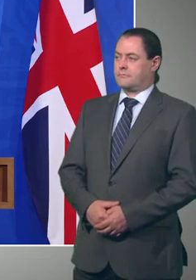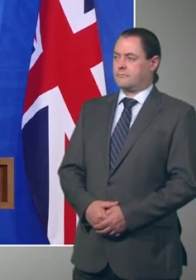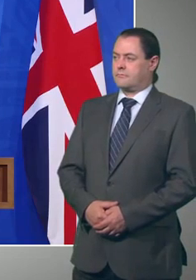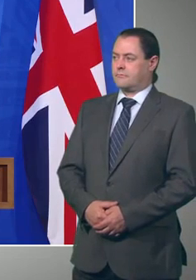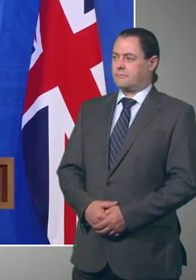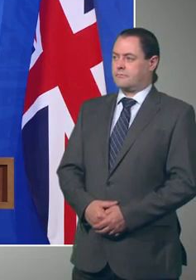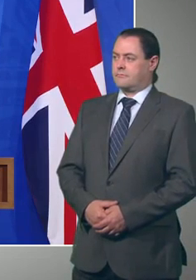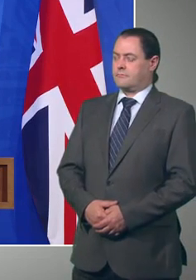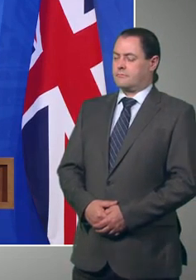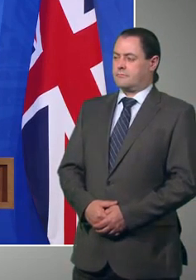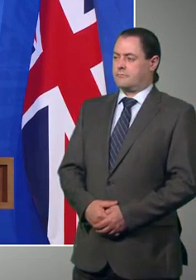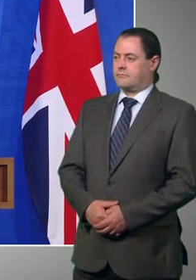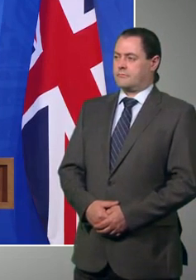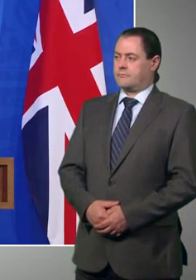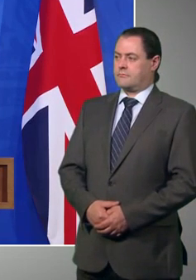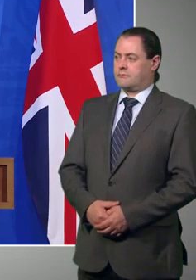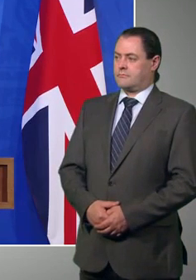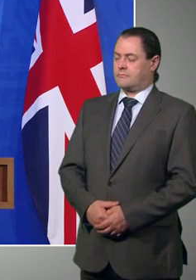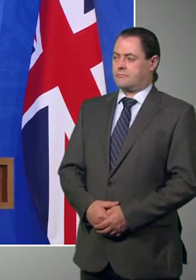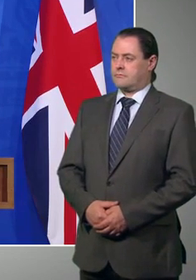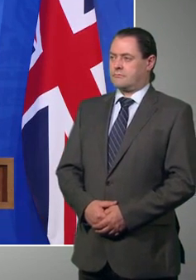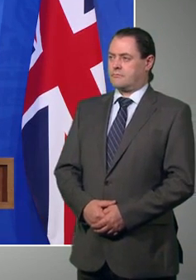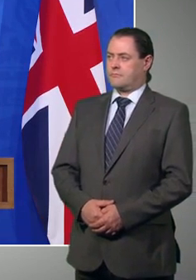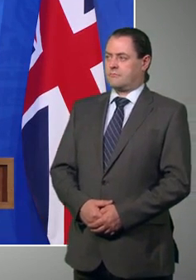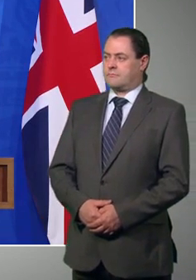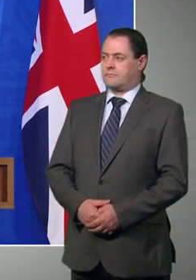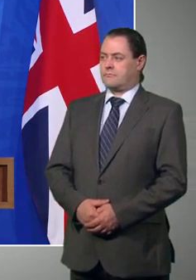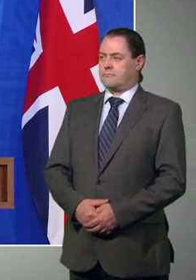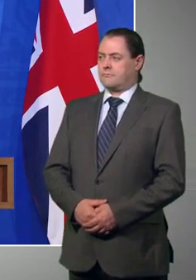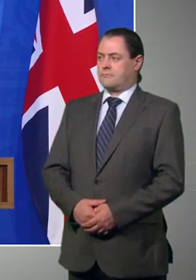to show that the number of